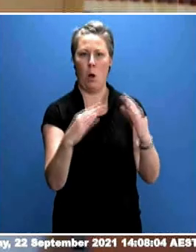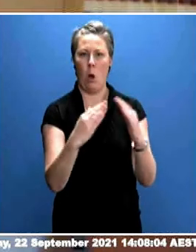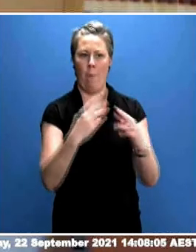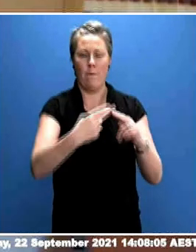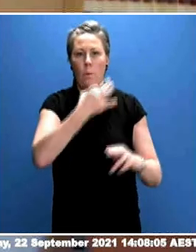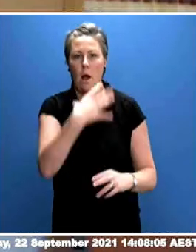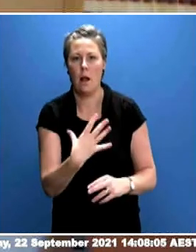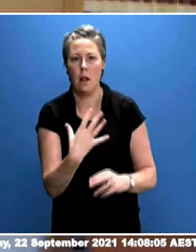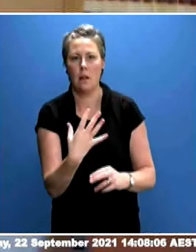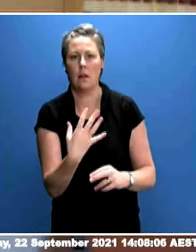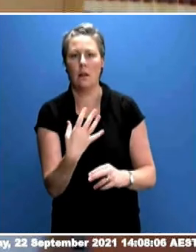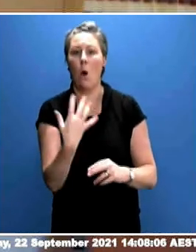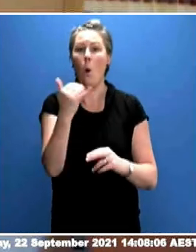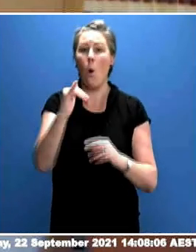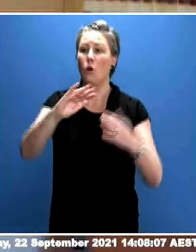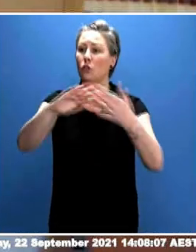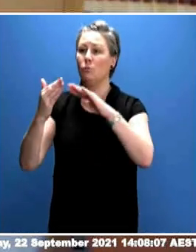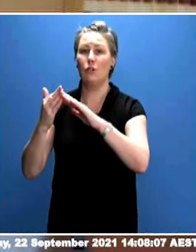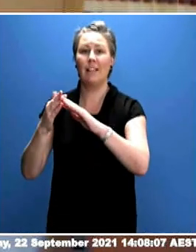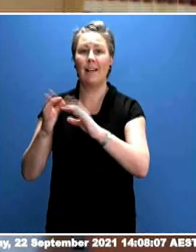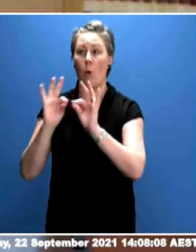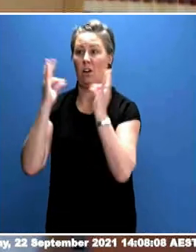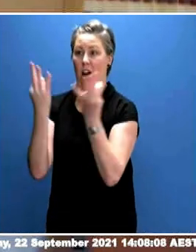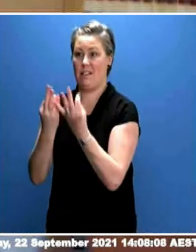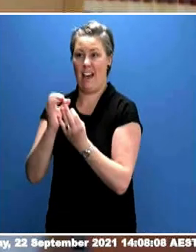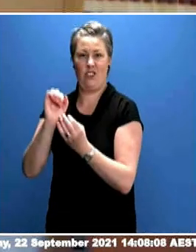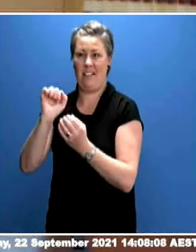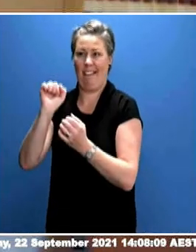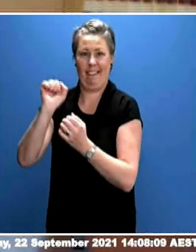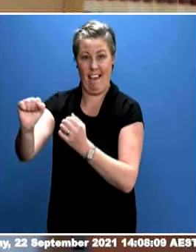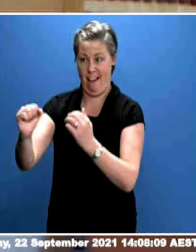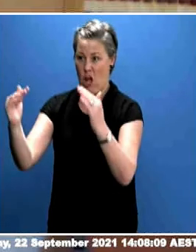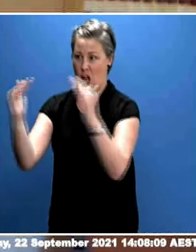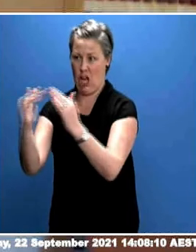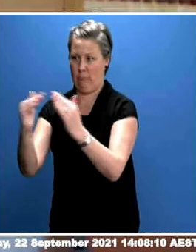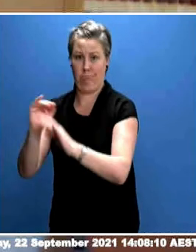organisation has broken down, so they come into one of our residential group homes.